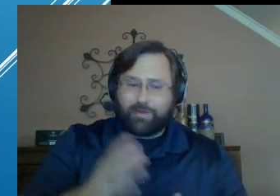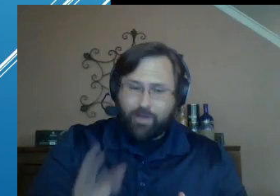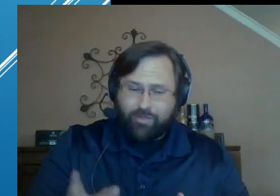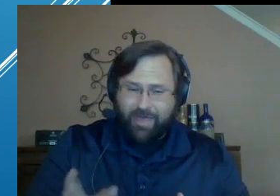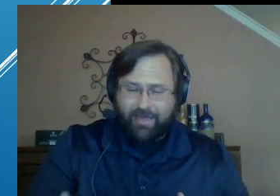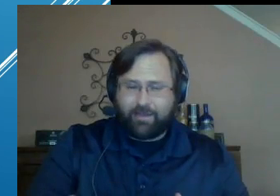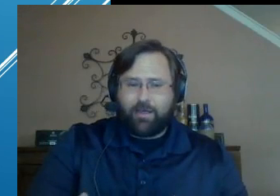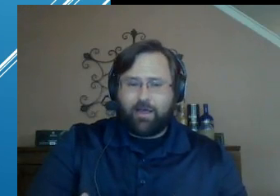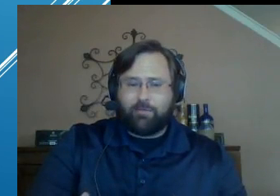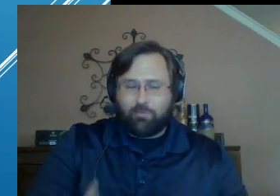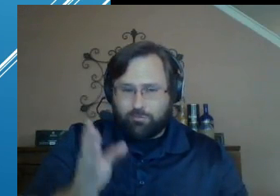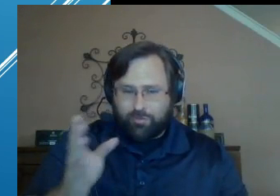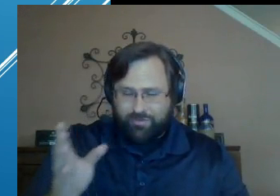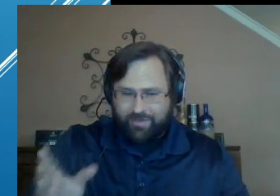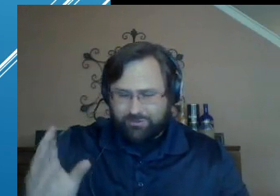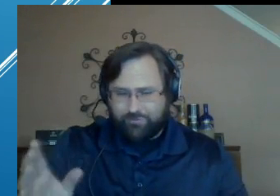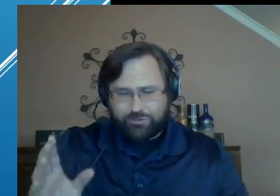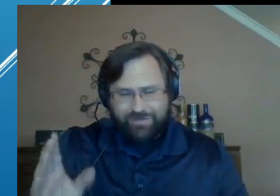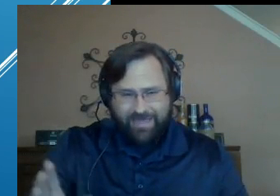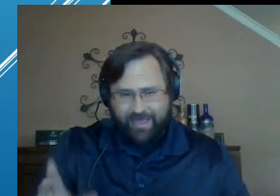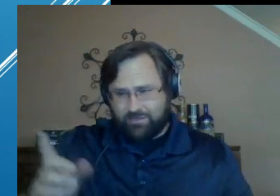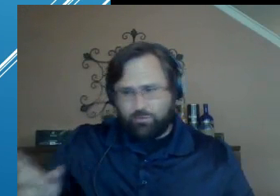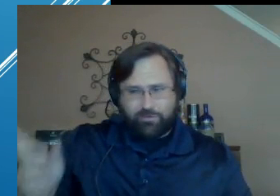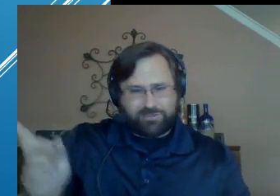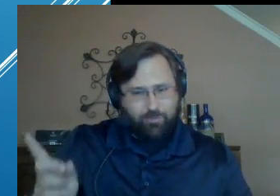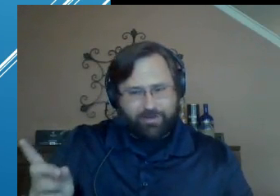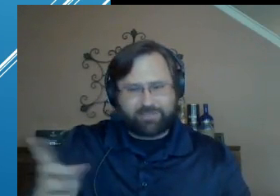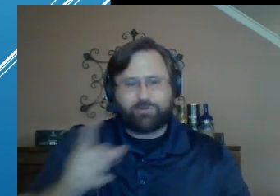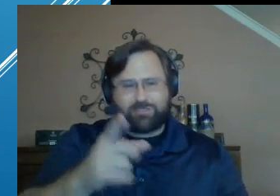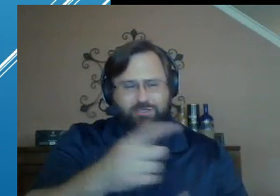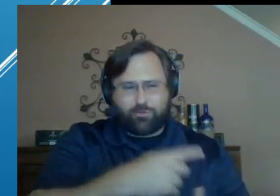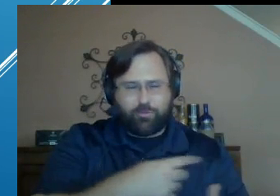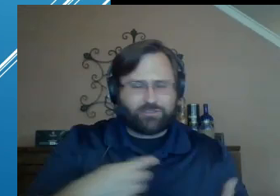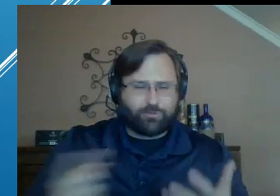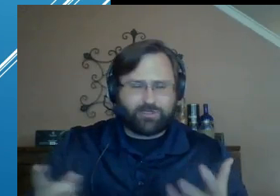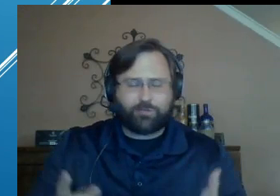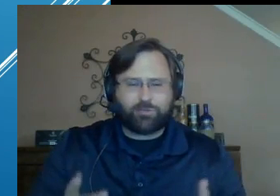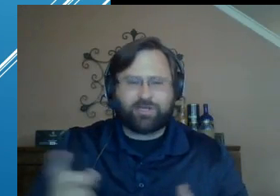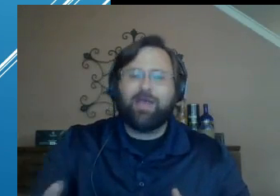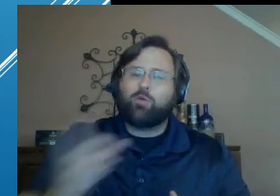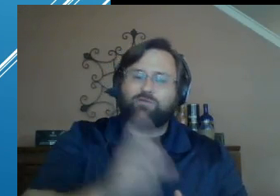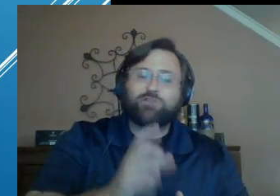we know that the thing that's referred to at the end whether it's a point in this direction or point to a particular person refers